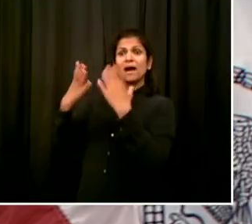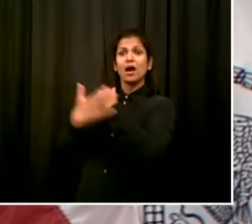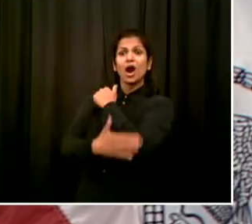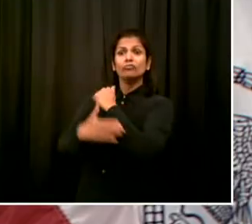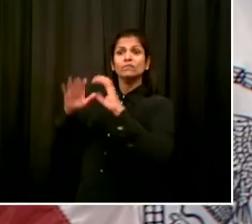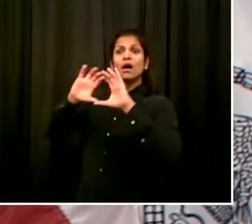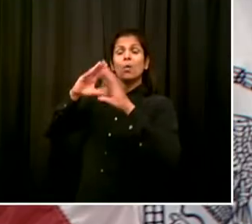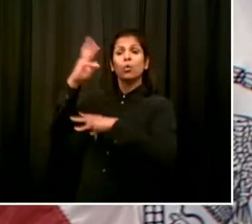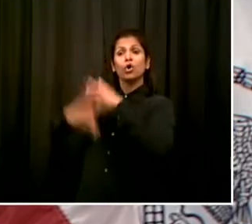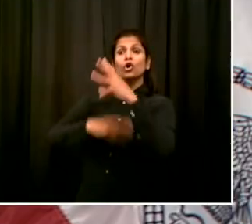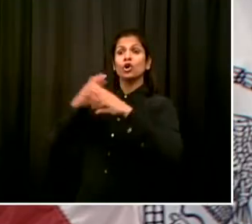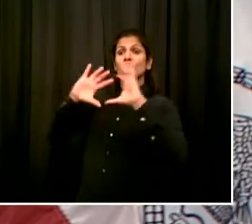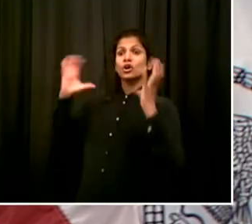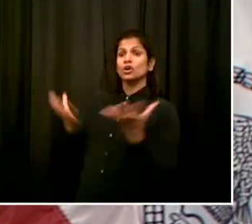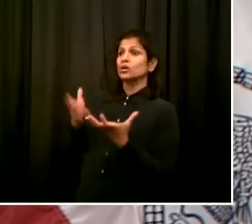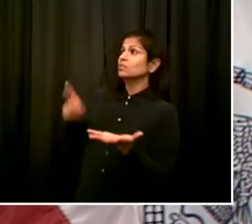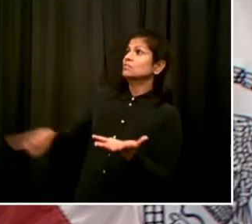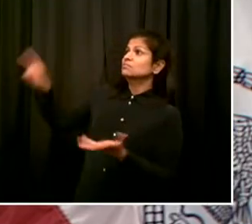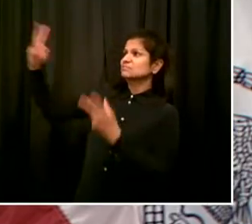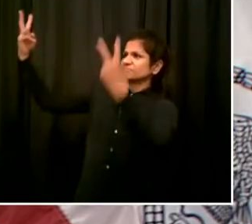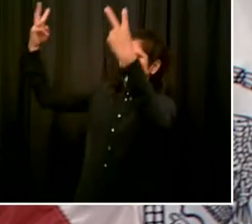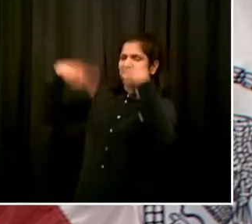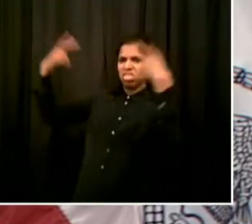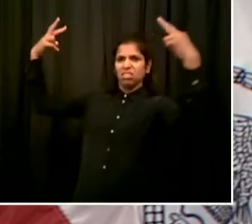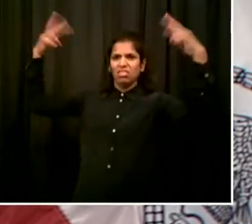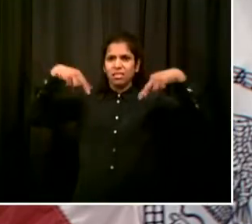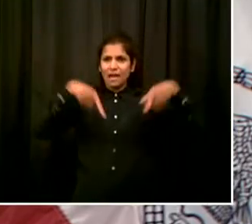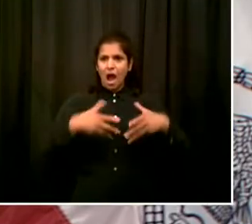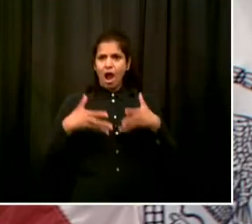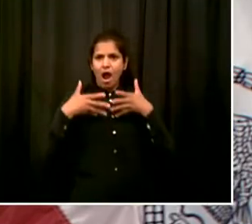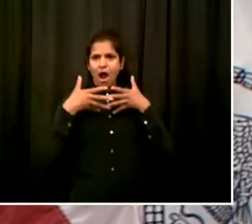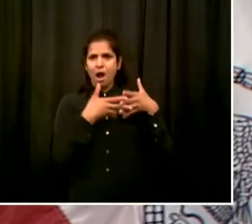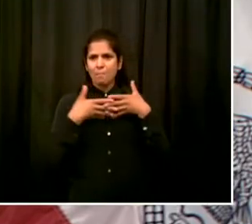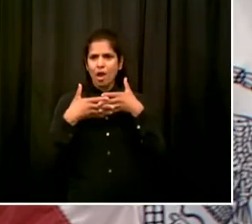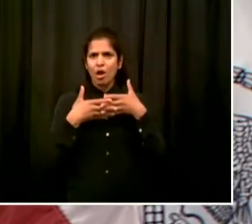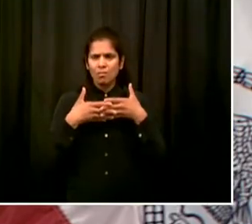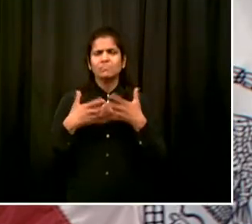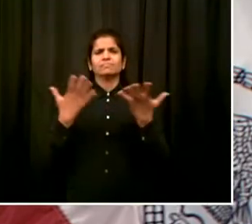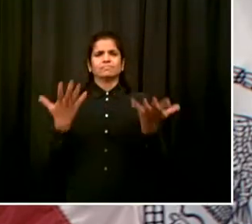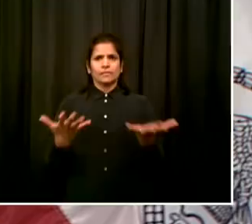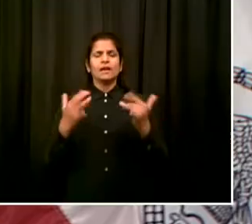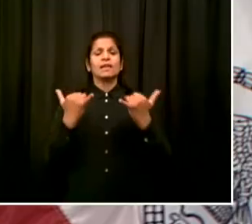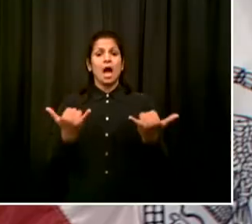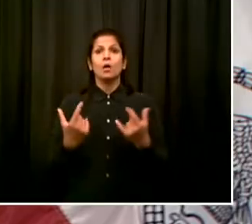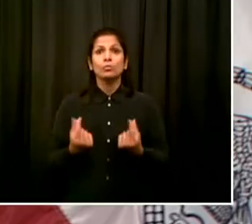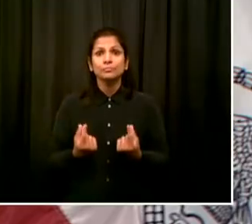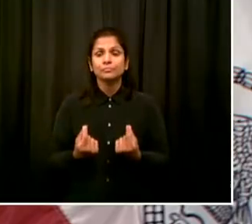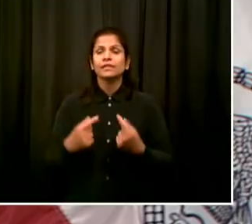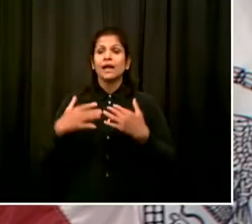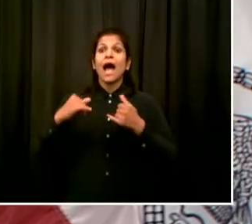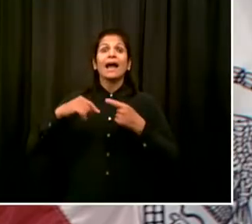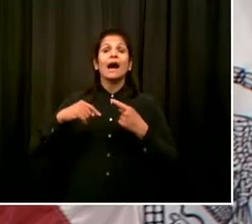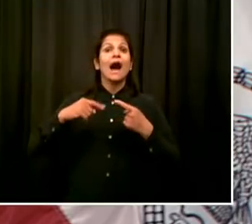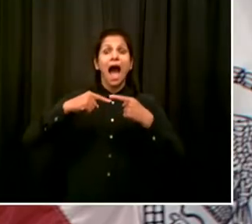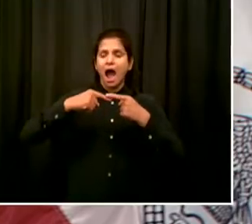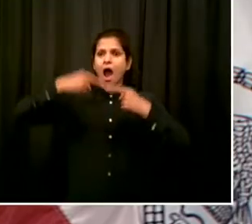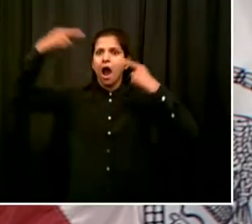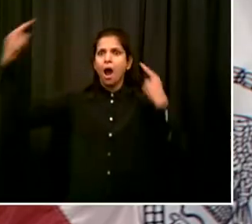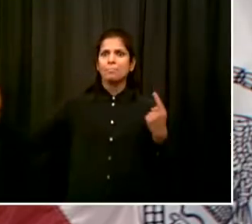THEY SAY IN SCRIPTURE AND THE SCRIPTURE TESLL US, THE